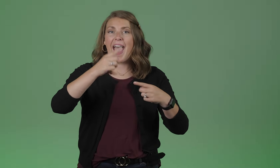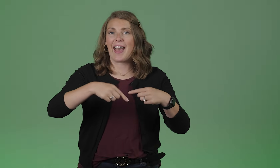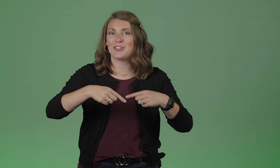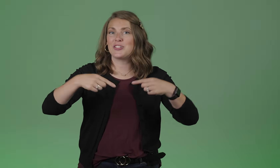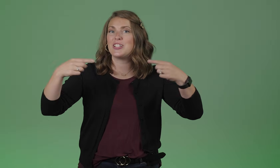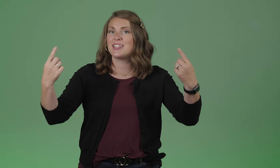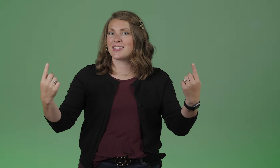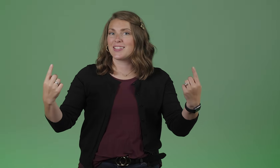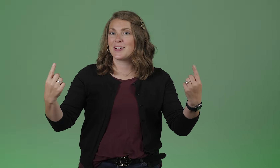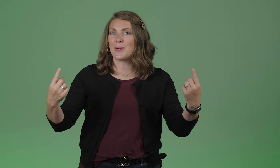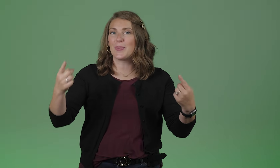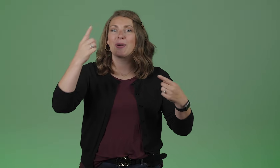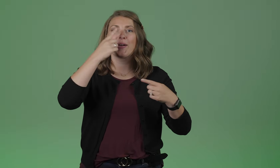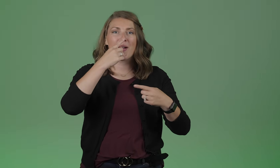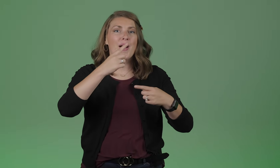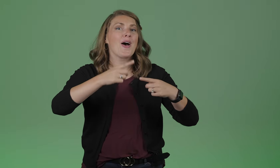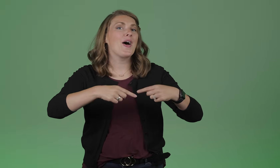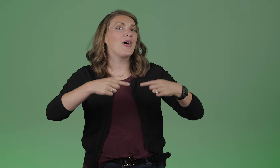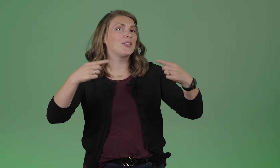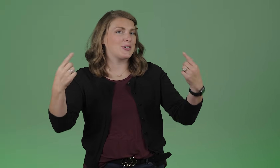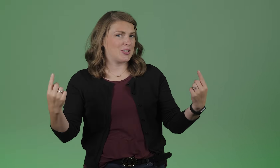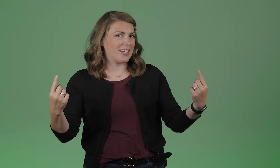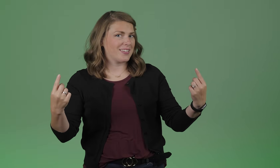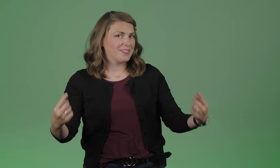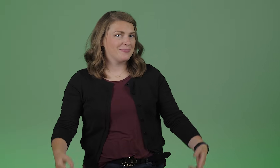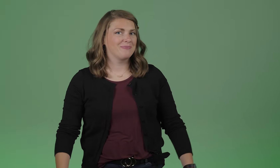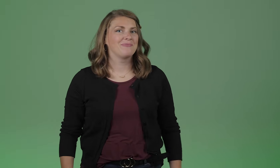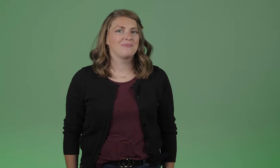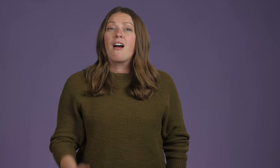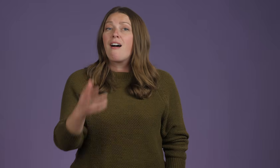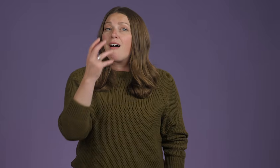Allergies or allergic?